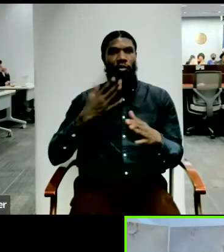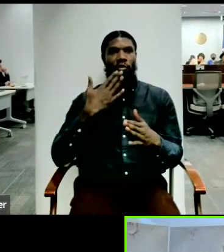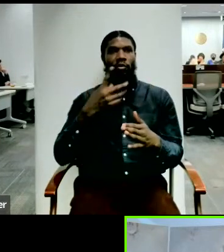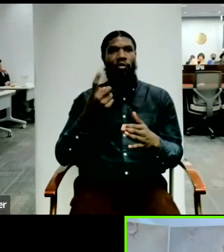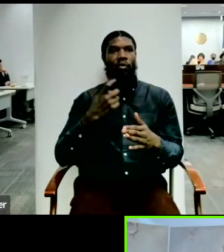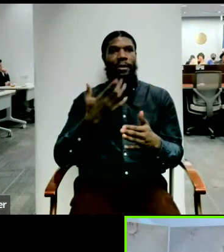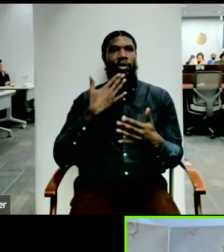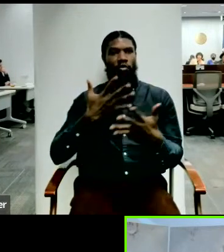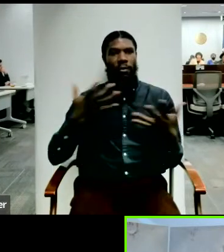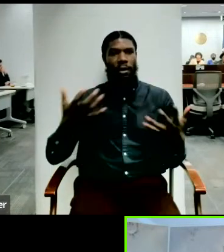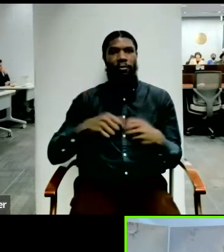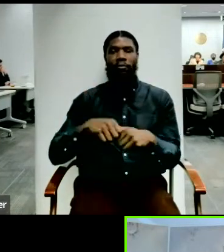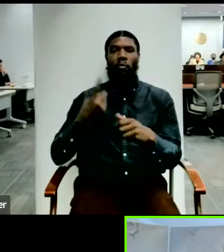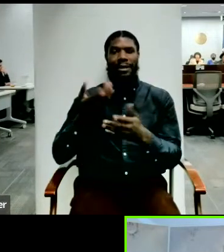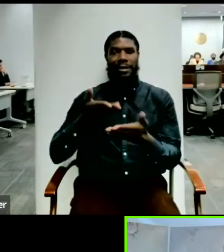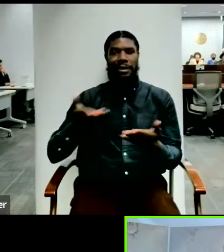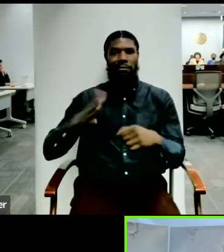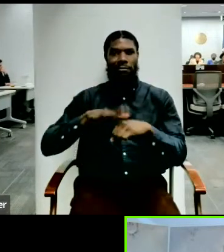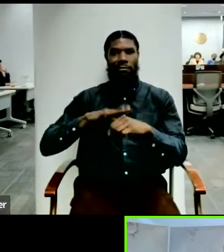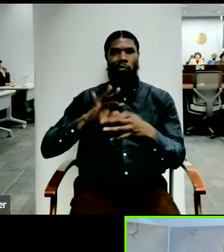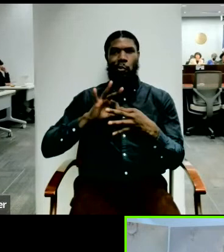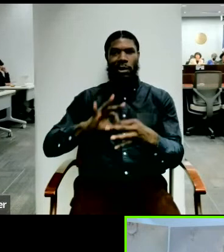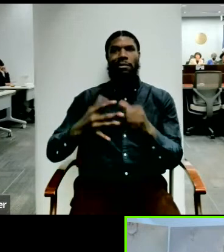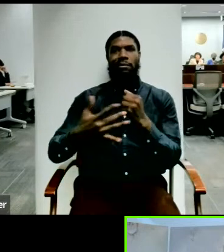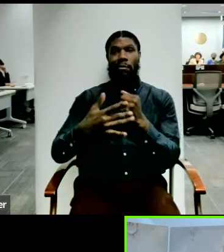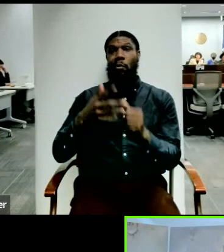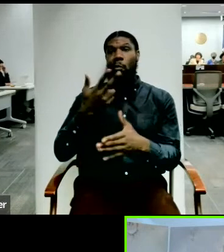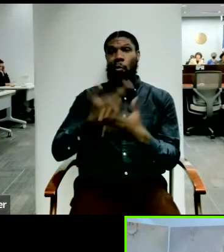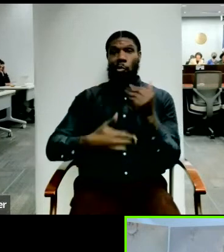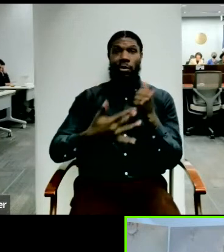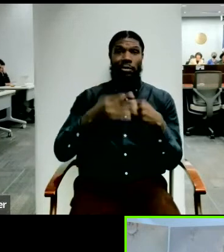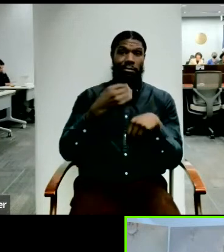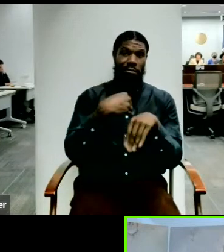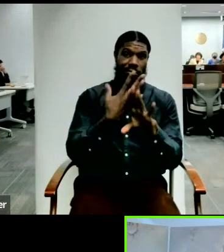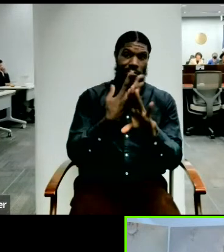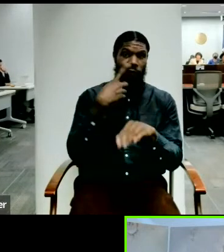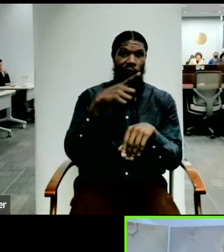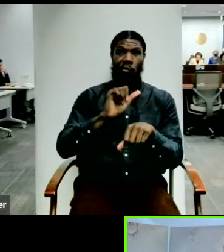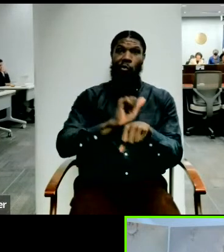regarding technology both the technology that we used to remote, to remote work and the technology